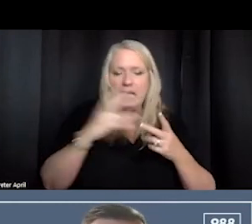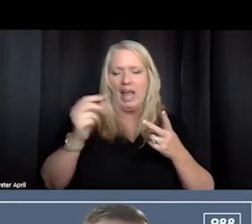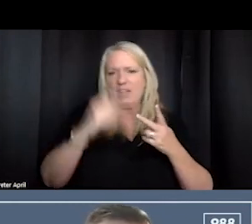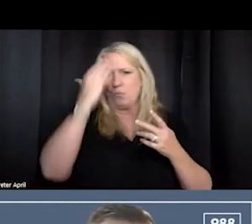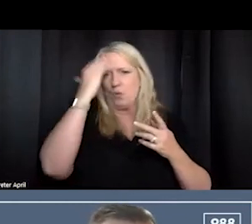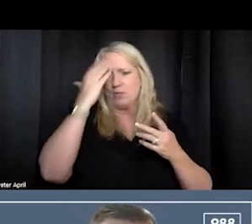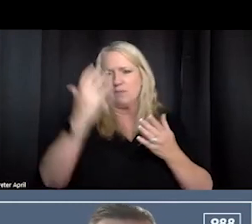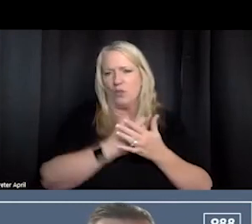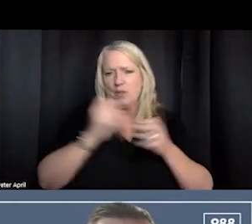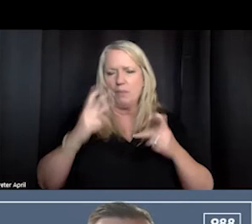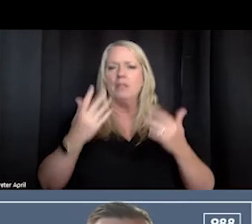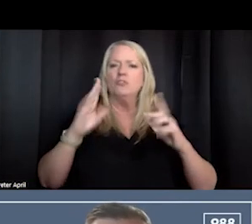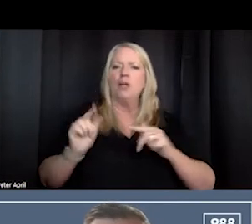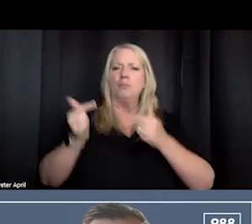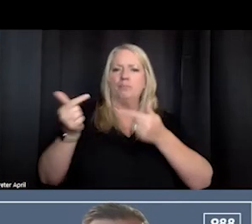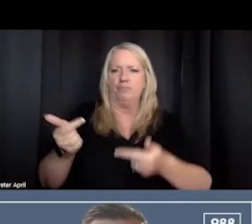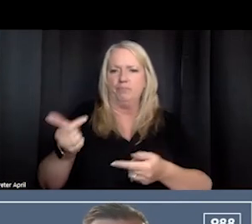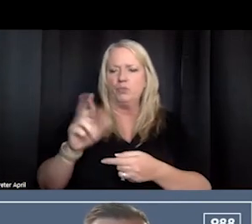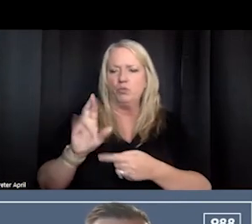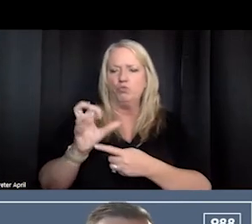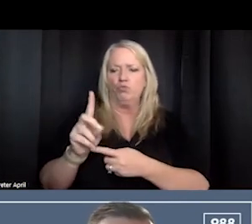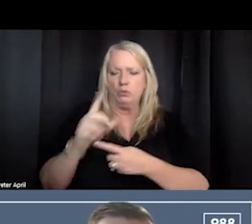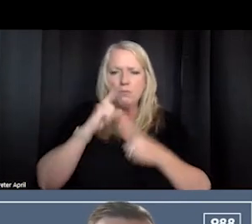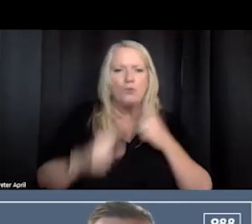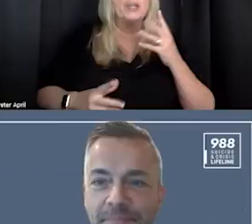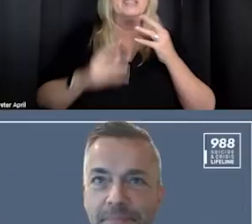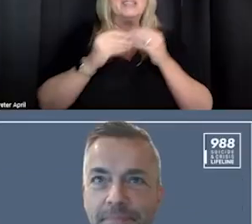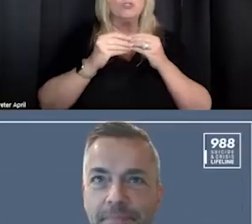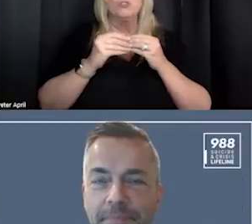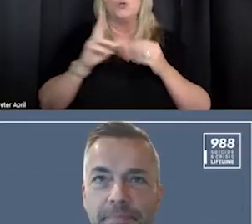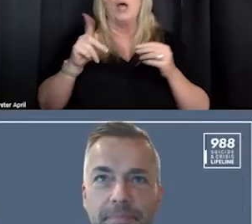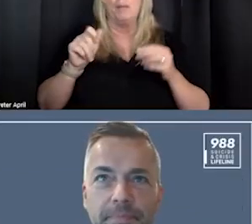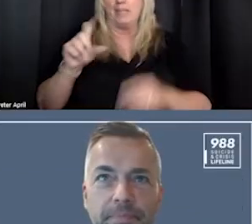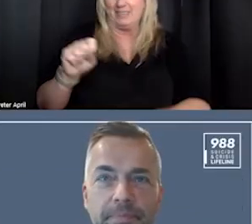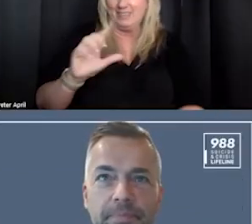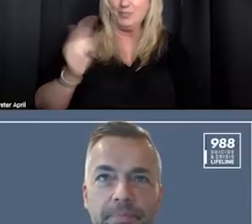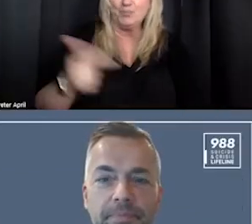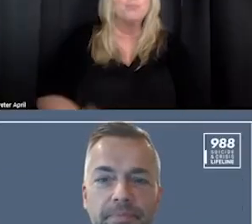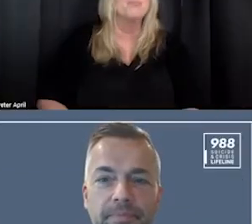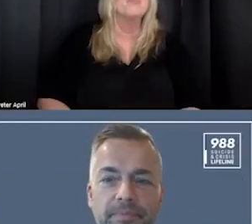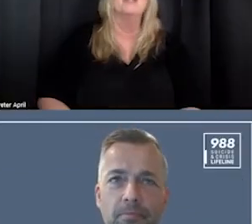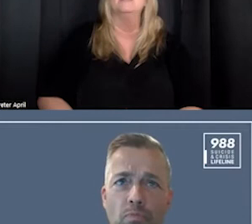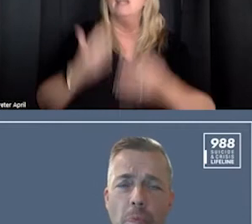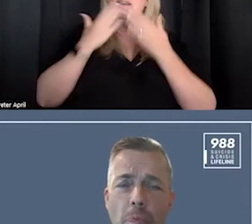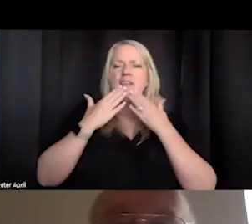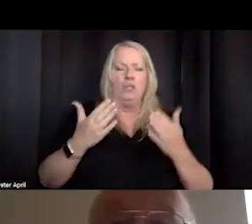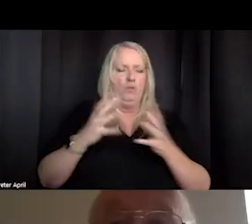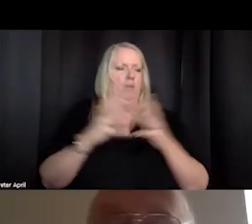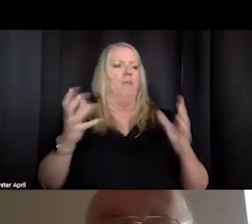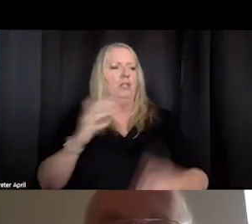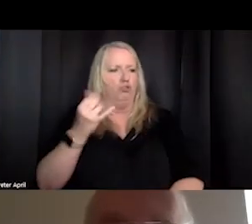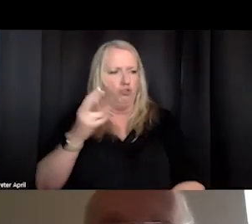THEN HAND IT OFF TO RICHARD FOR ADDITIONAL PICKS. >> THANK YOU, JOHN. TWO THINGS I WOULD MENTION.